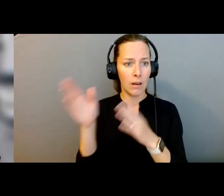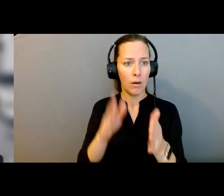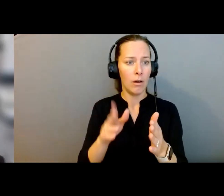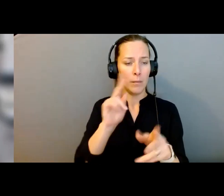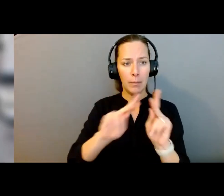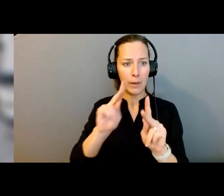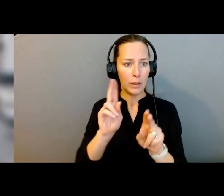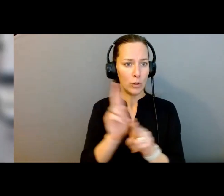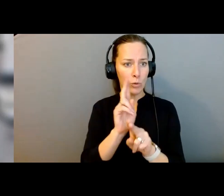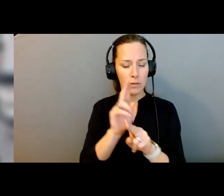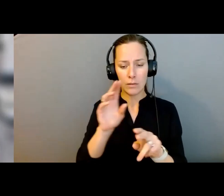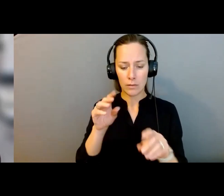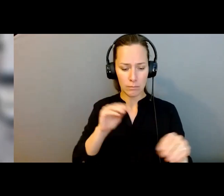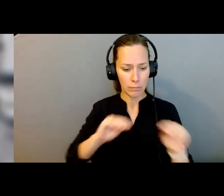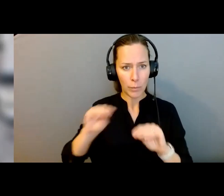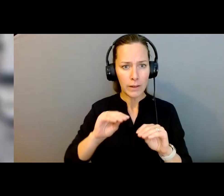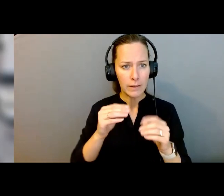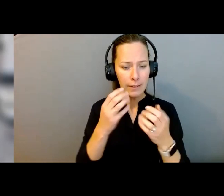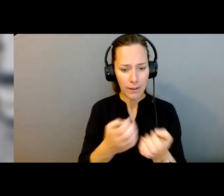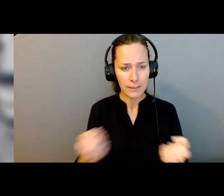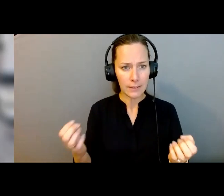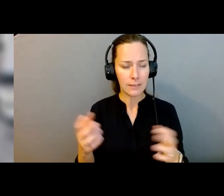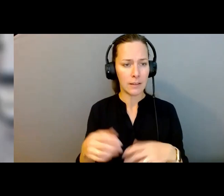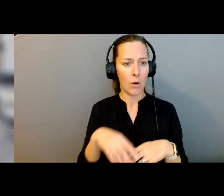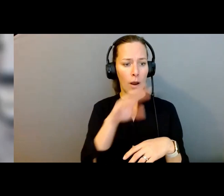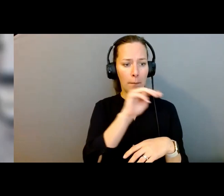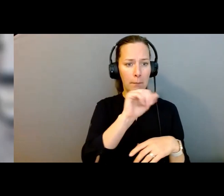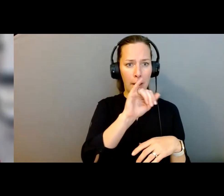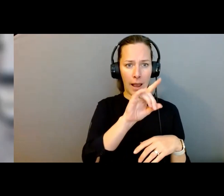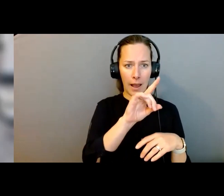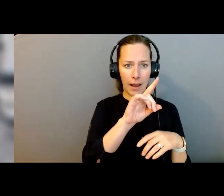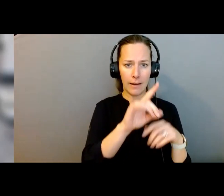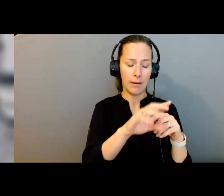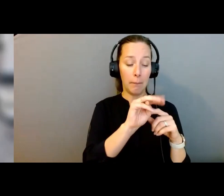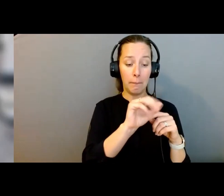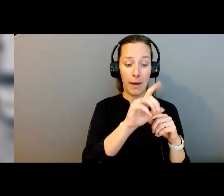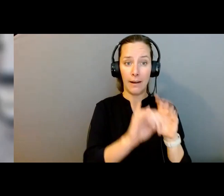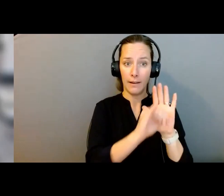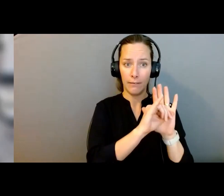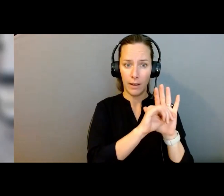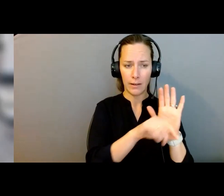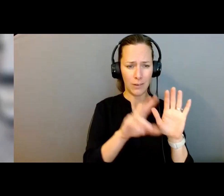using mobility devices or Mad-identified. It means that we all get to participate.